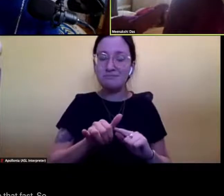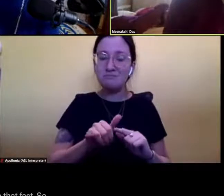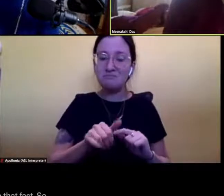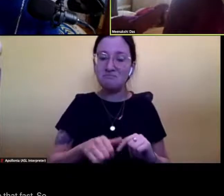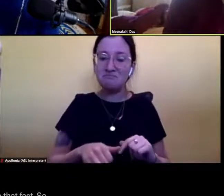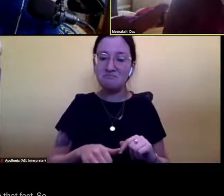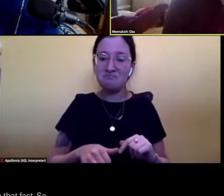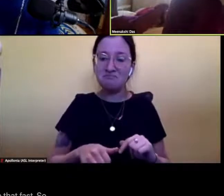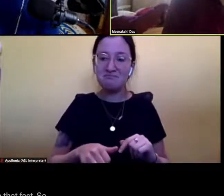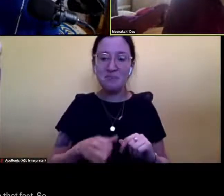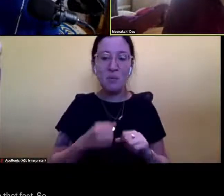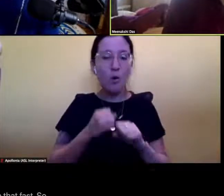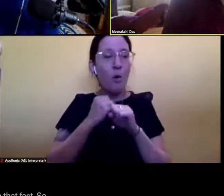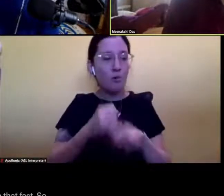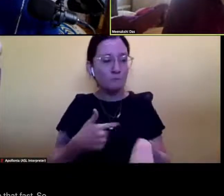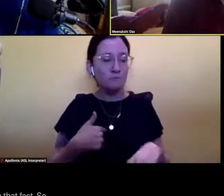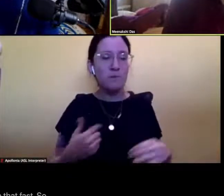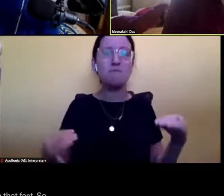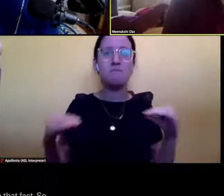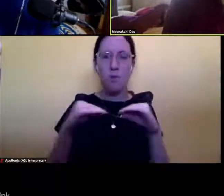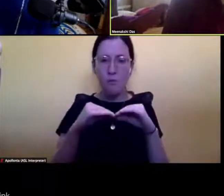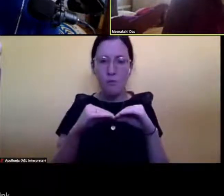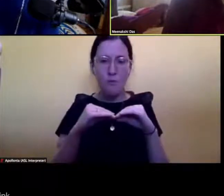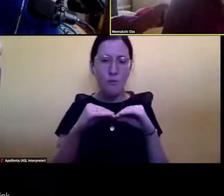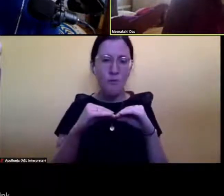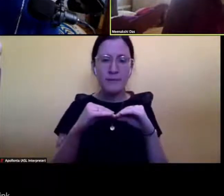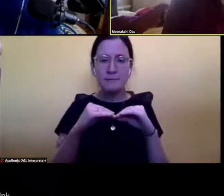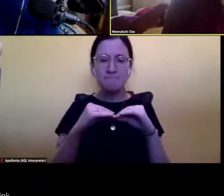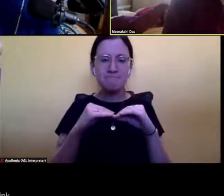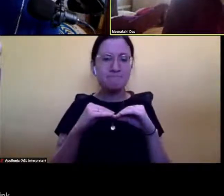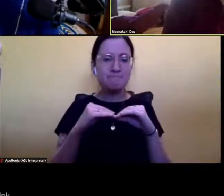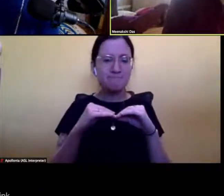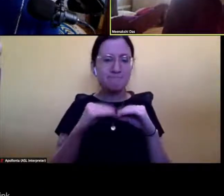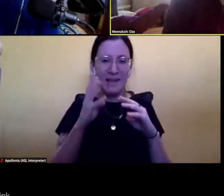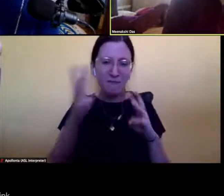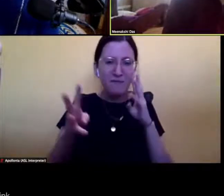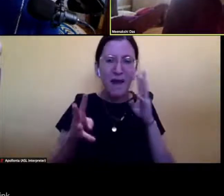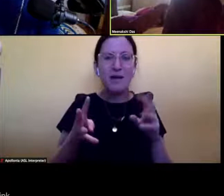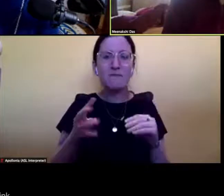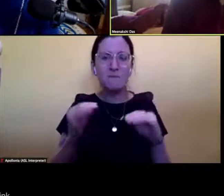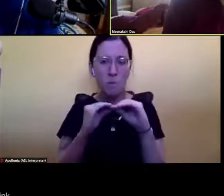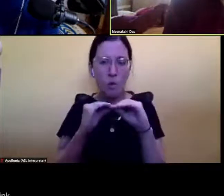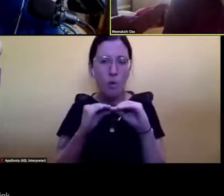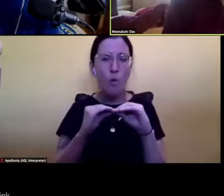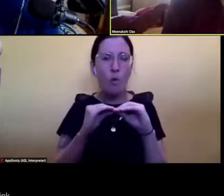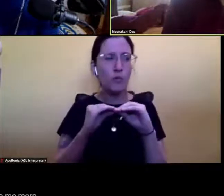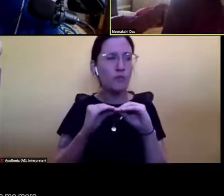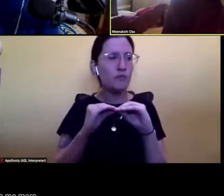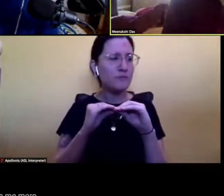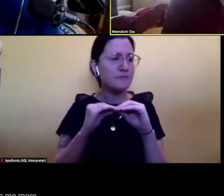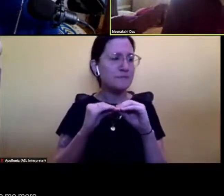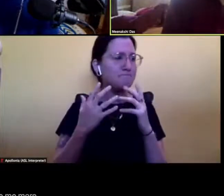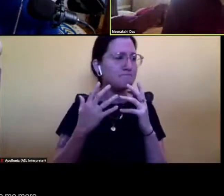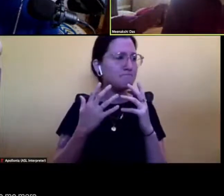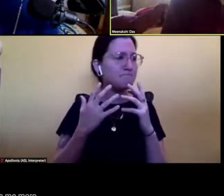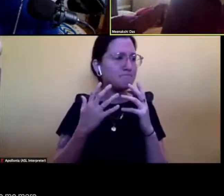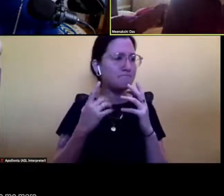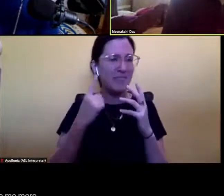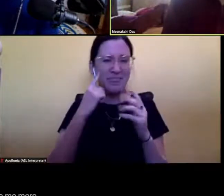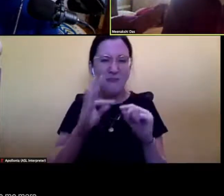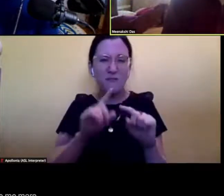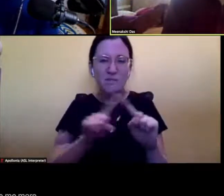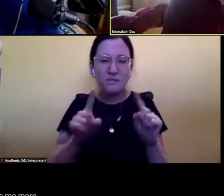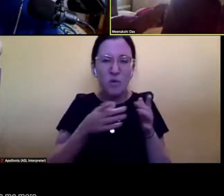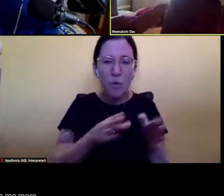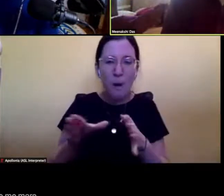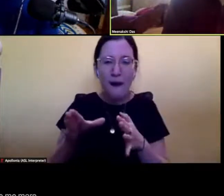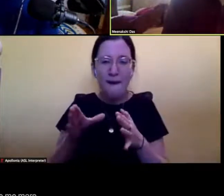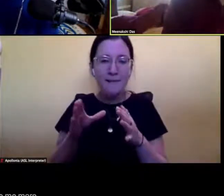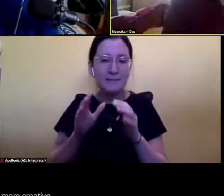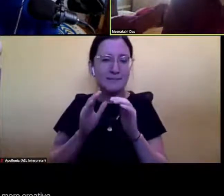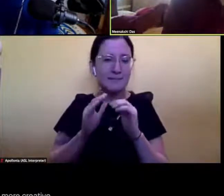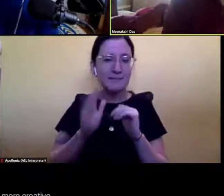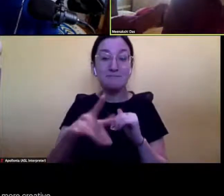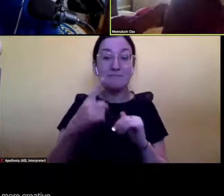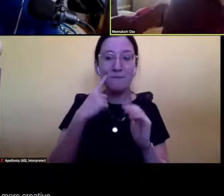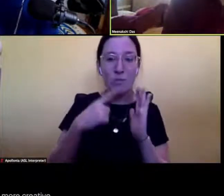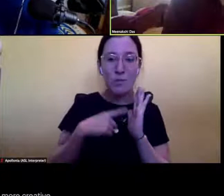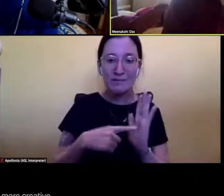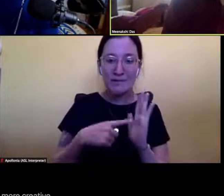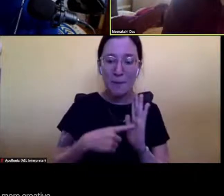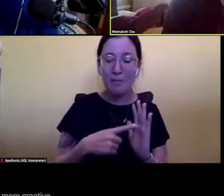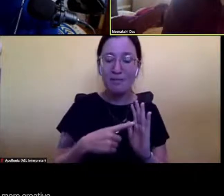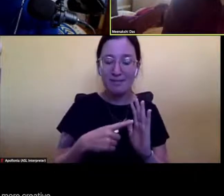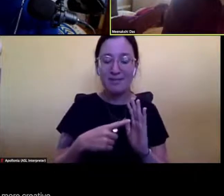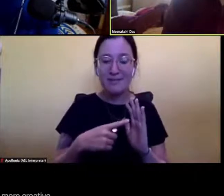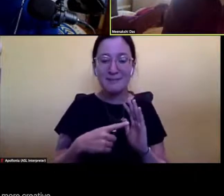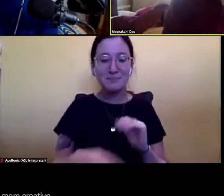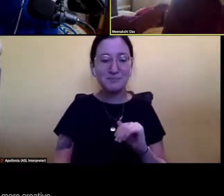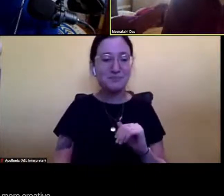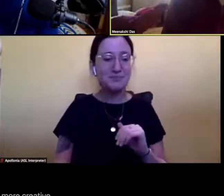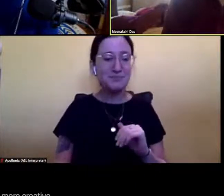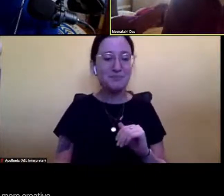it has made me more innovative and more creative or self for example, for a high school project